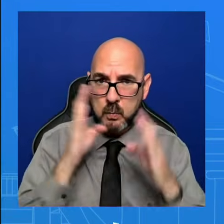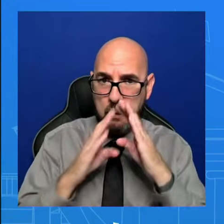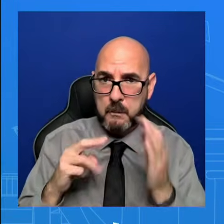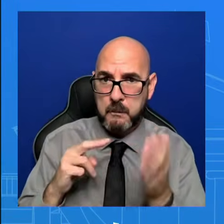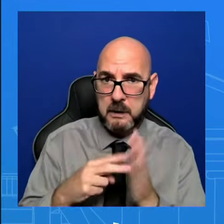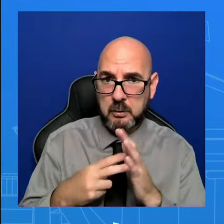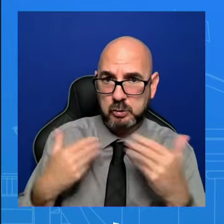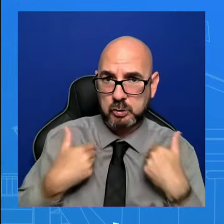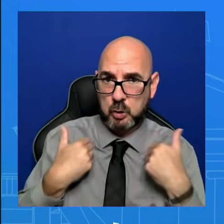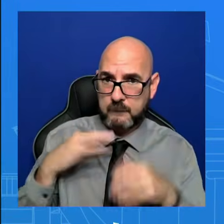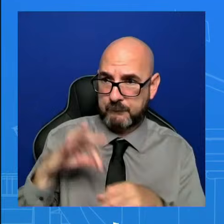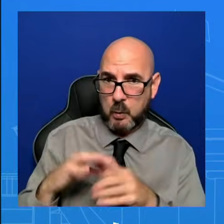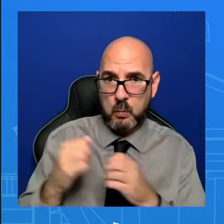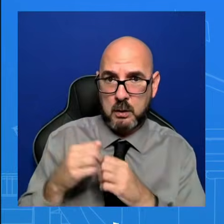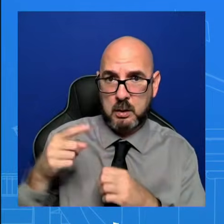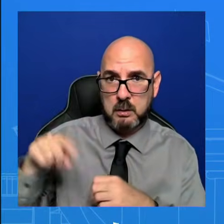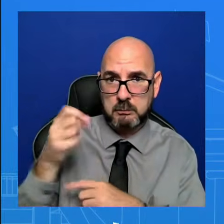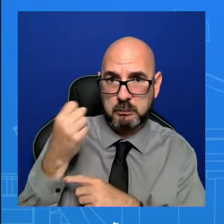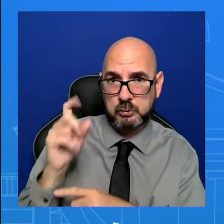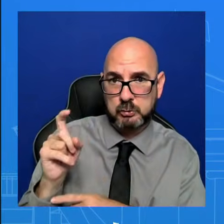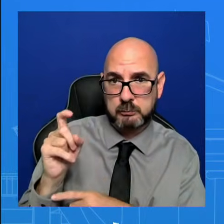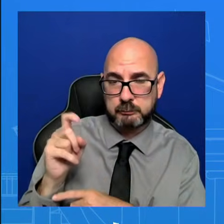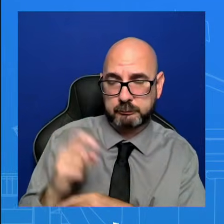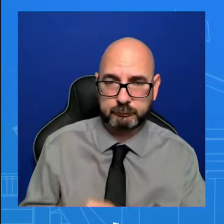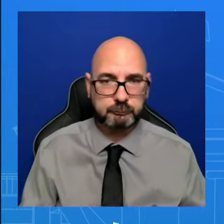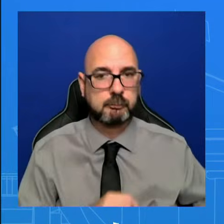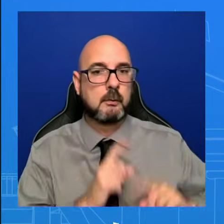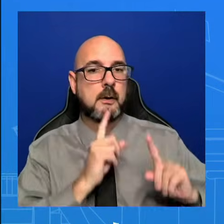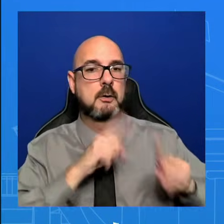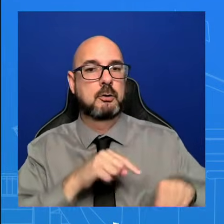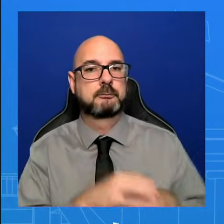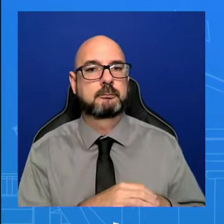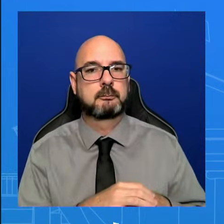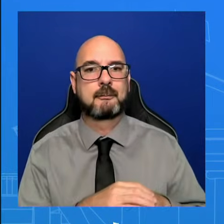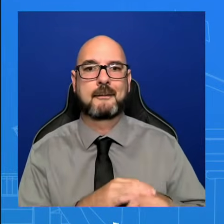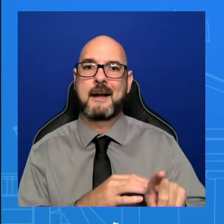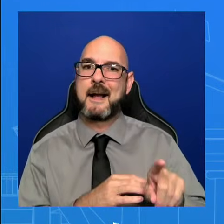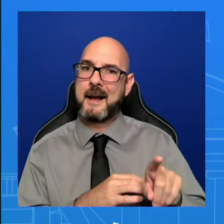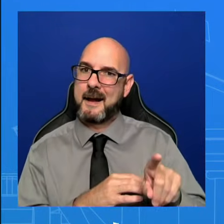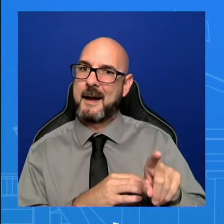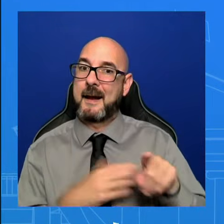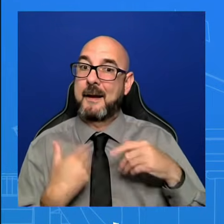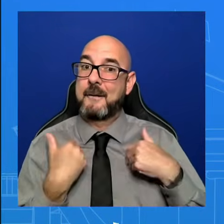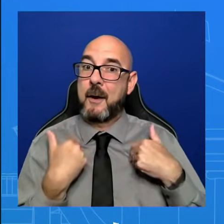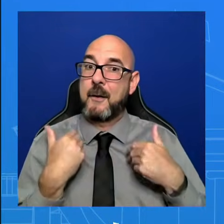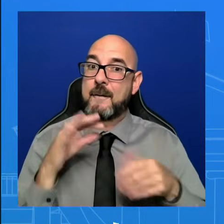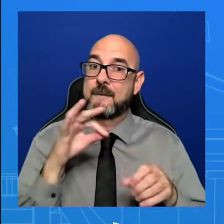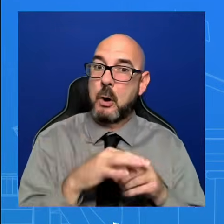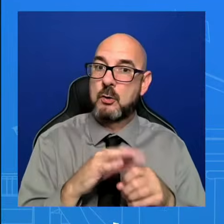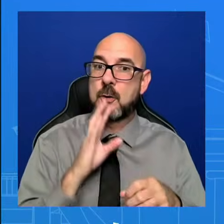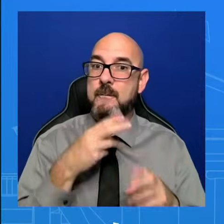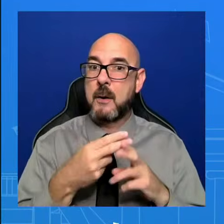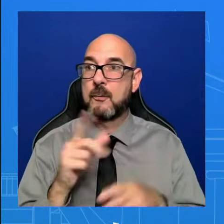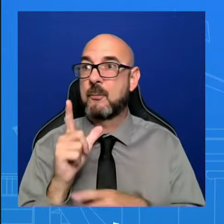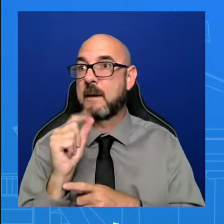You're talking about "youth vote." You're talking about 2024. The Press: Support of young people. Ms. Jean-Pierre: No, no, no. I -- I have to say what I have to say and just give me a second.